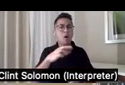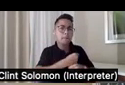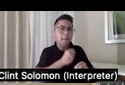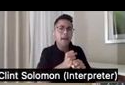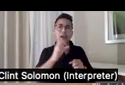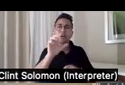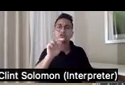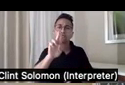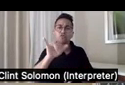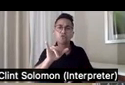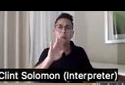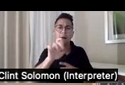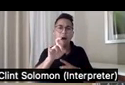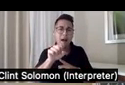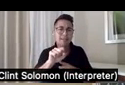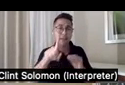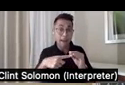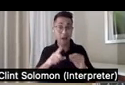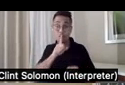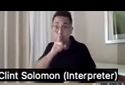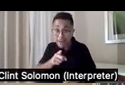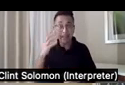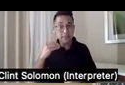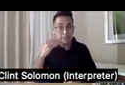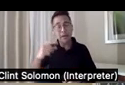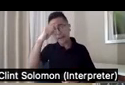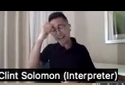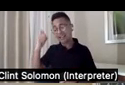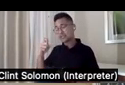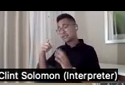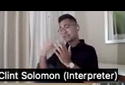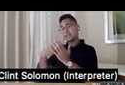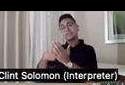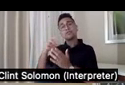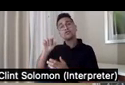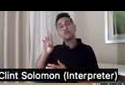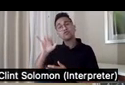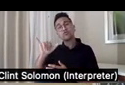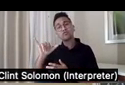real experience because sometimes story boxes are done for commercially produced books and